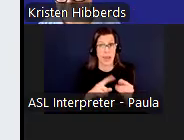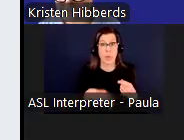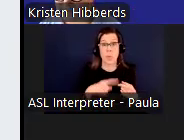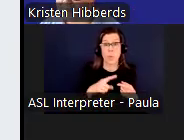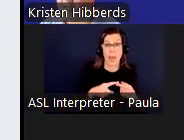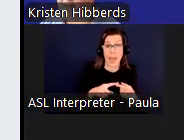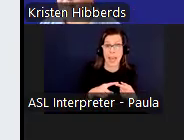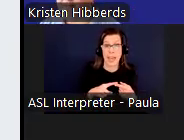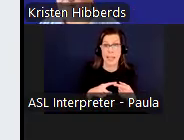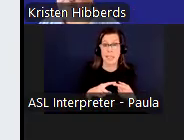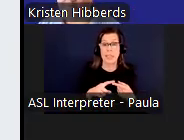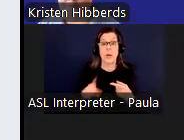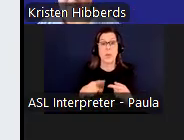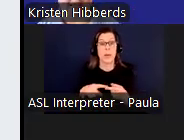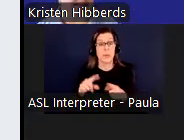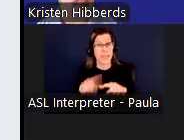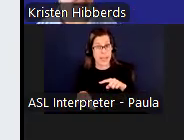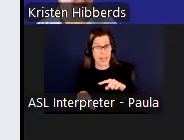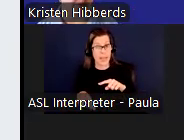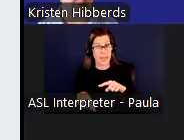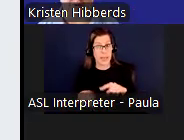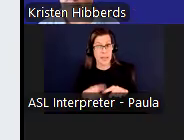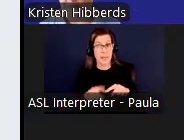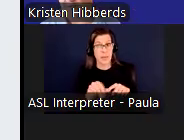but that's definitely one we'll know. Thank you.